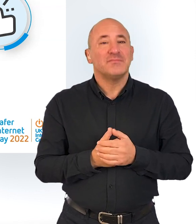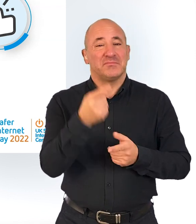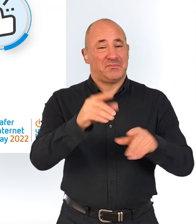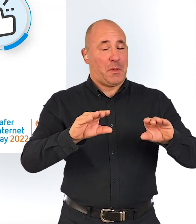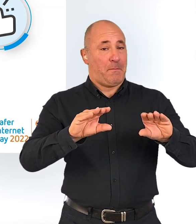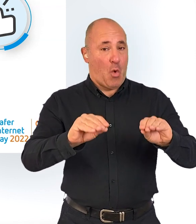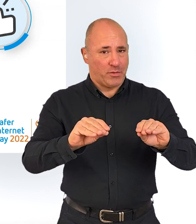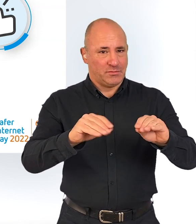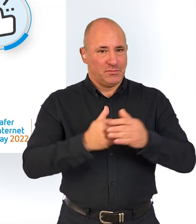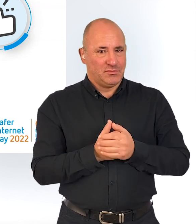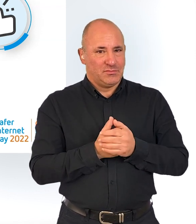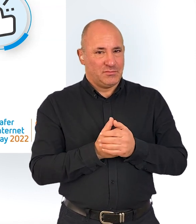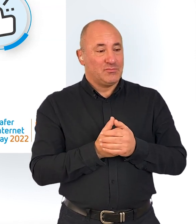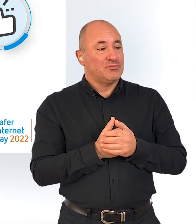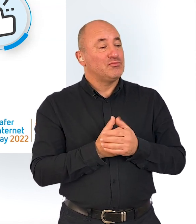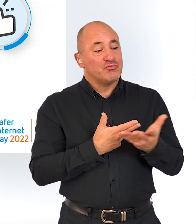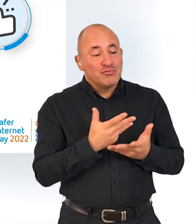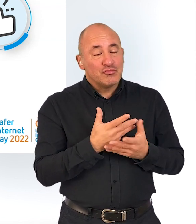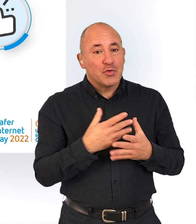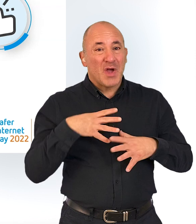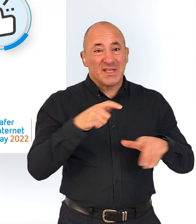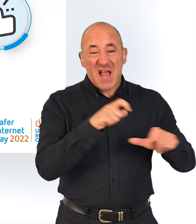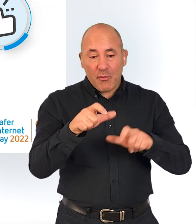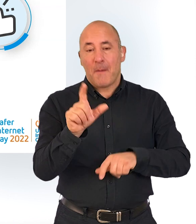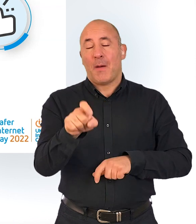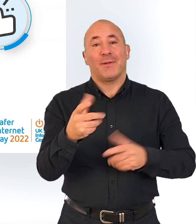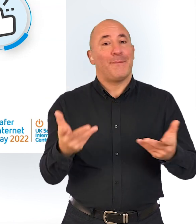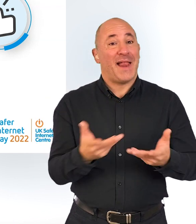Pause the recording now and press play when you are ready to continue.